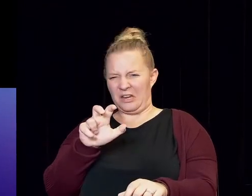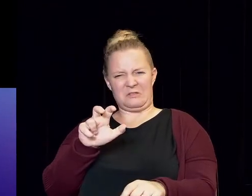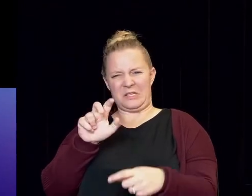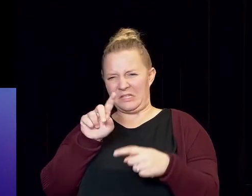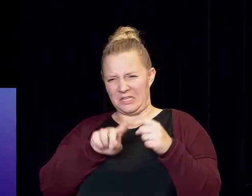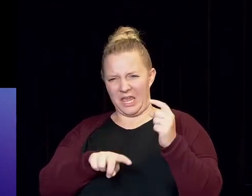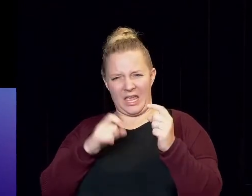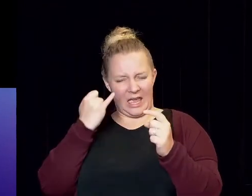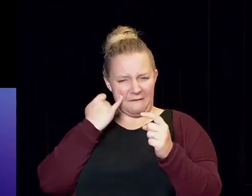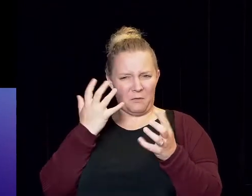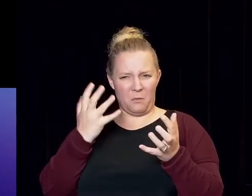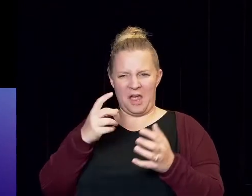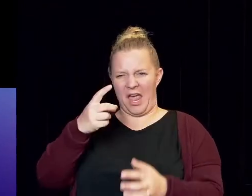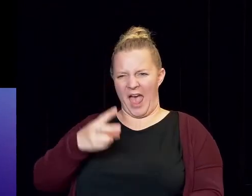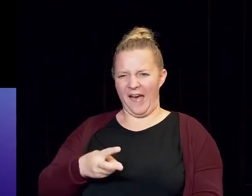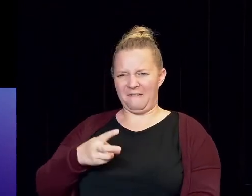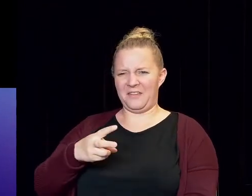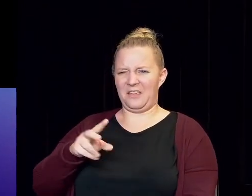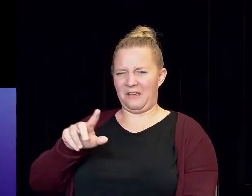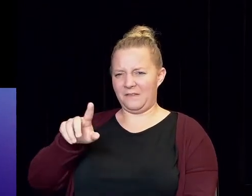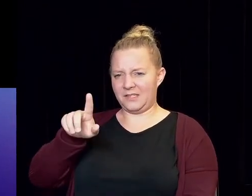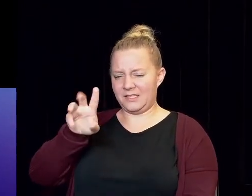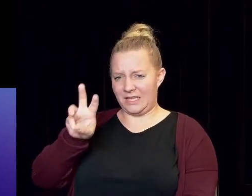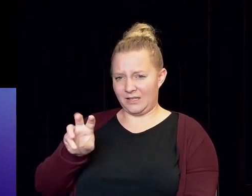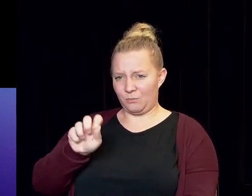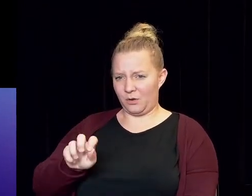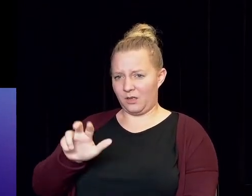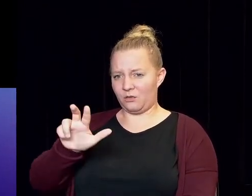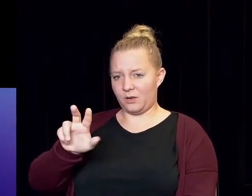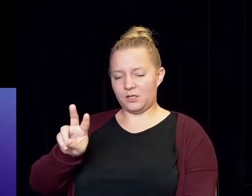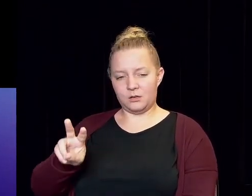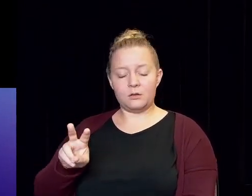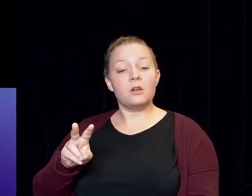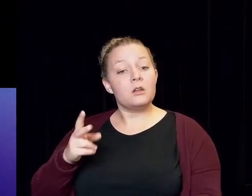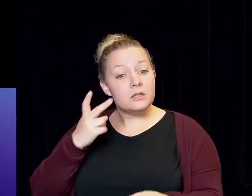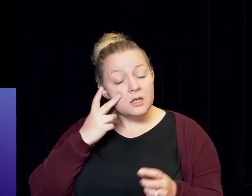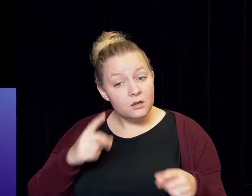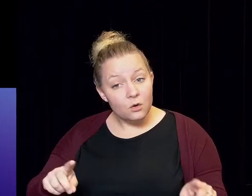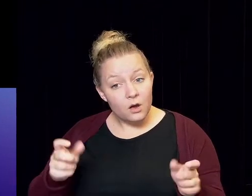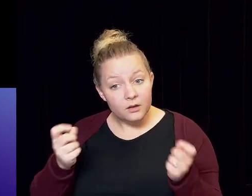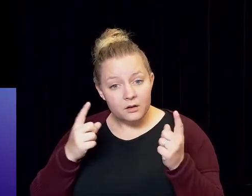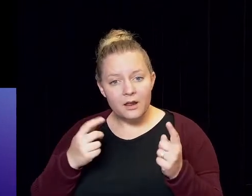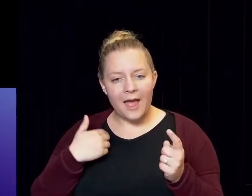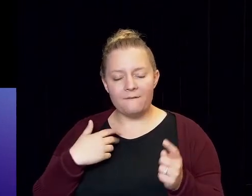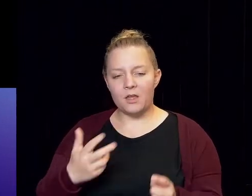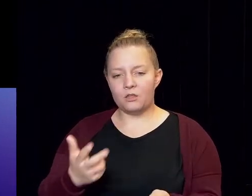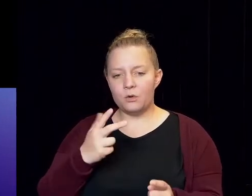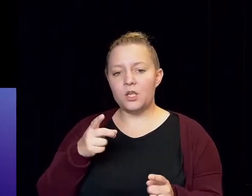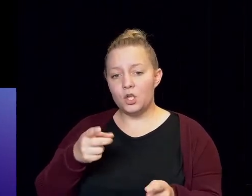half of 6.32. All right, let's see if you understand. You have three You Try problems here. One of them